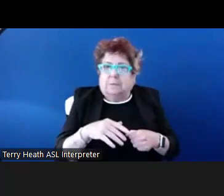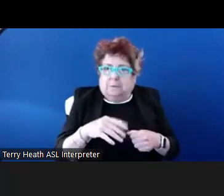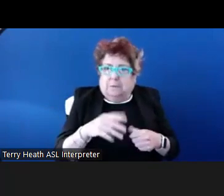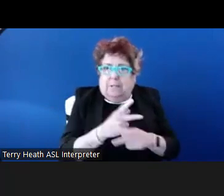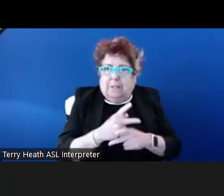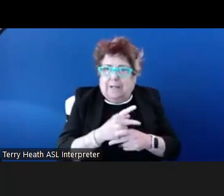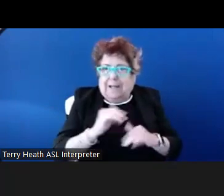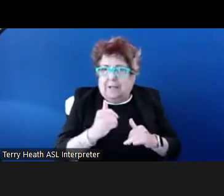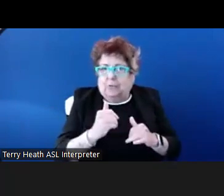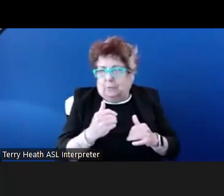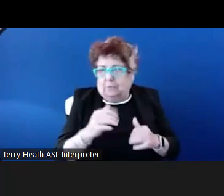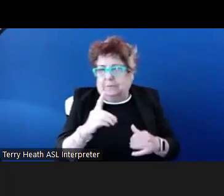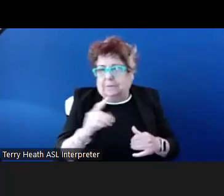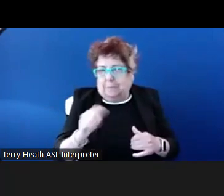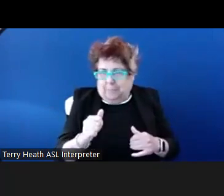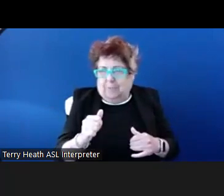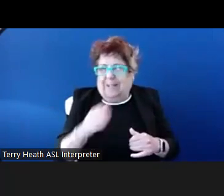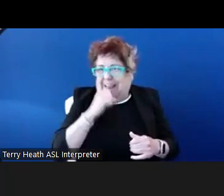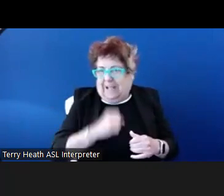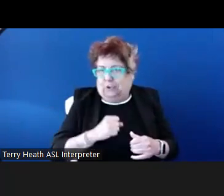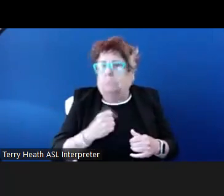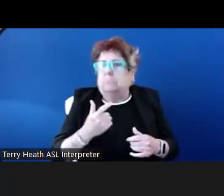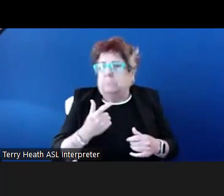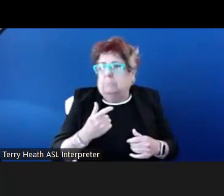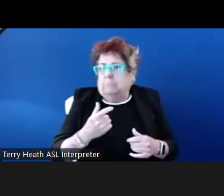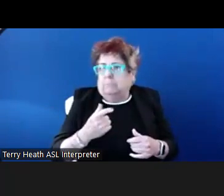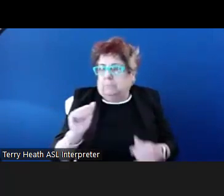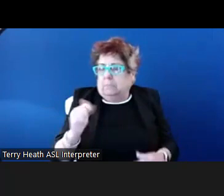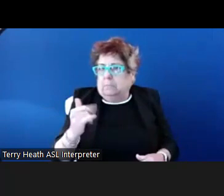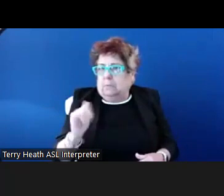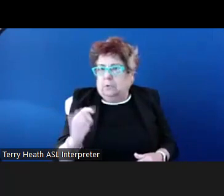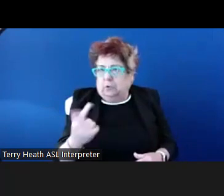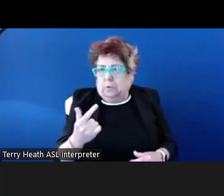networks within your states. This is an incredible opportunity to demonstrate that we